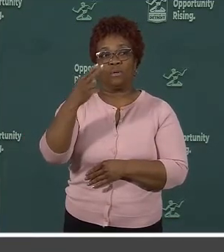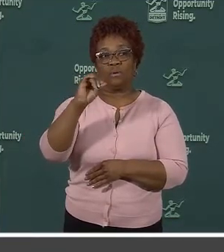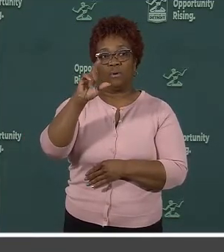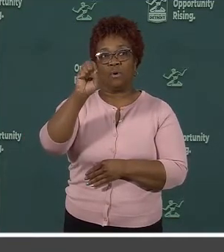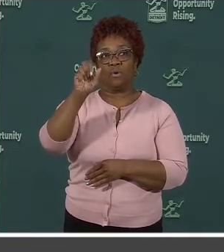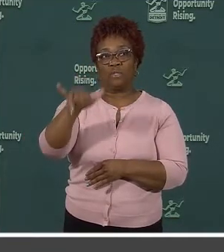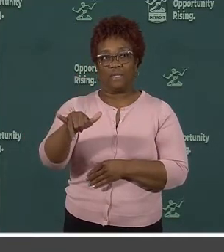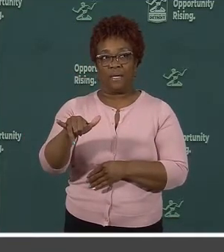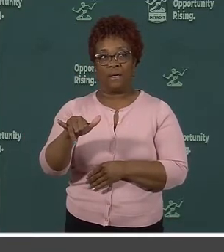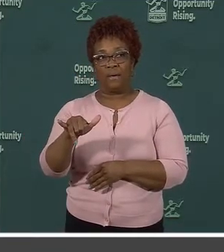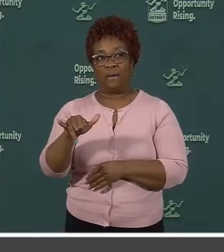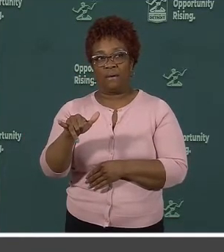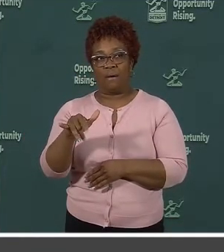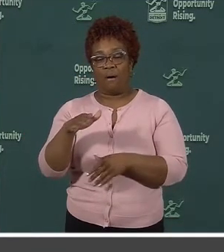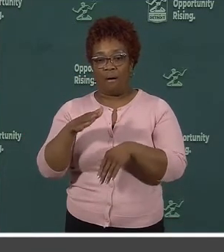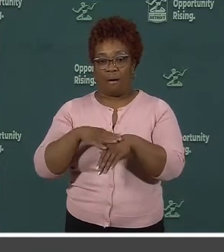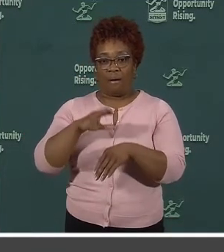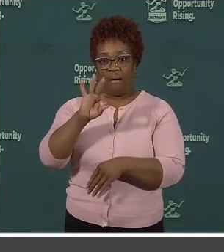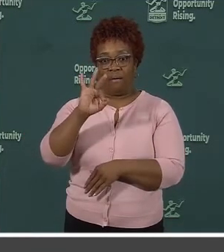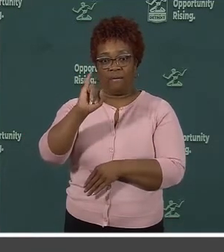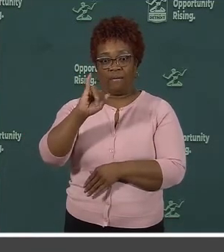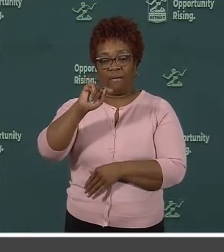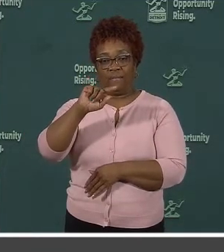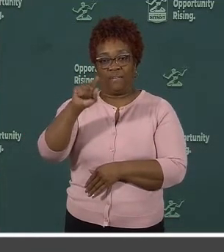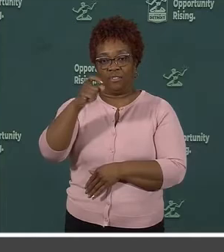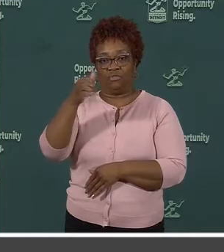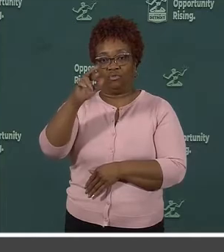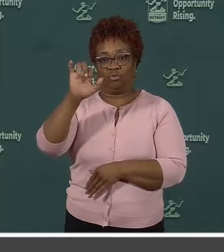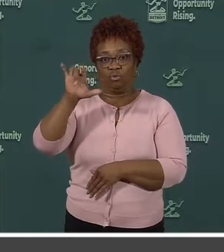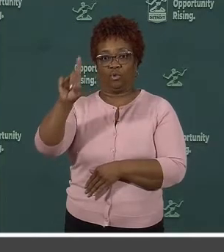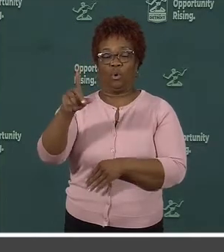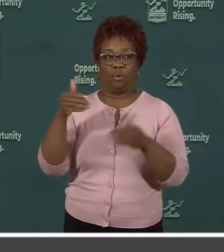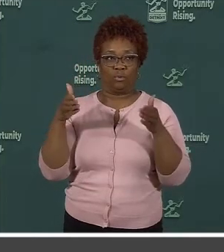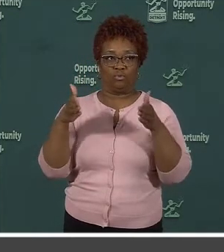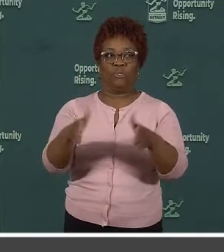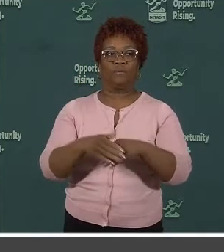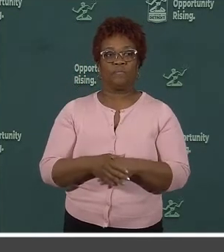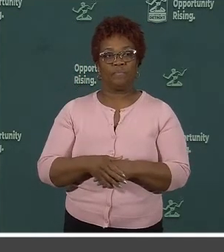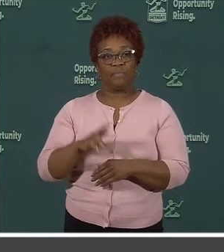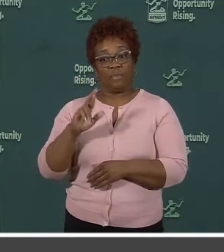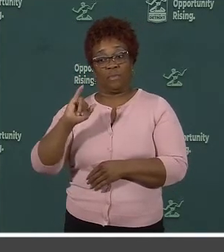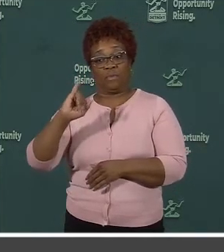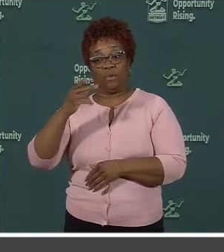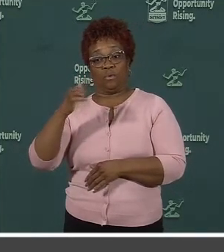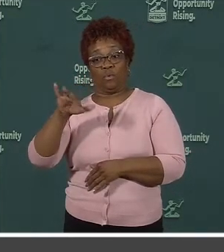MCNICHOLS RICHARD HOLDS HE'S ALSO COMPLETING A NEW THIRTY SIX UNIT APARTMENT BUILDING ON